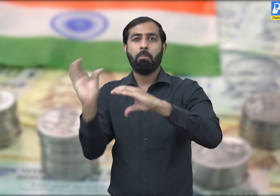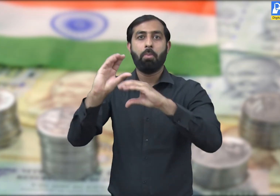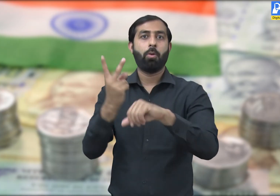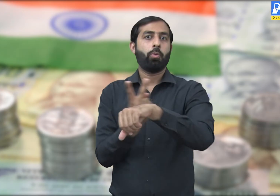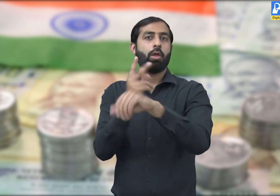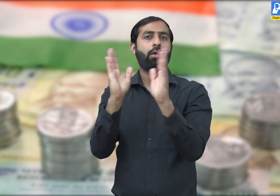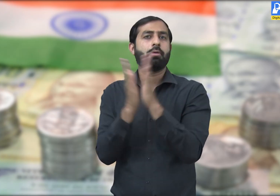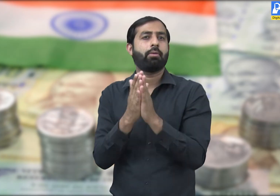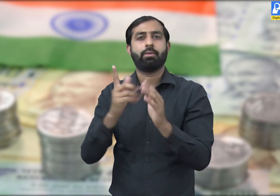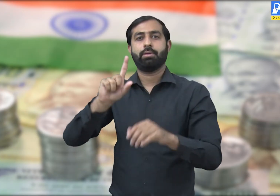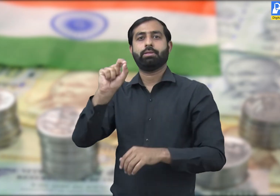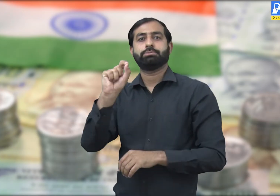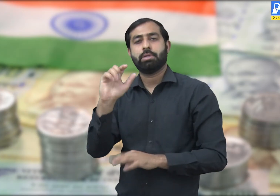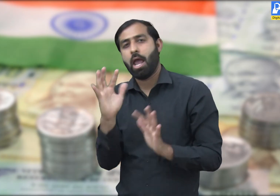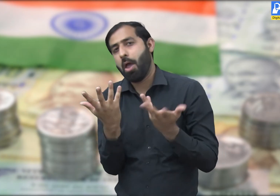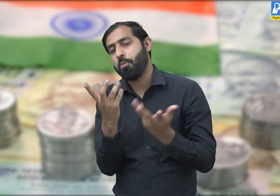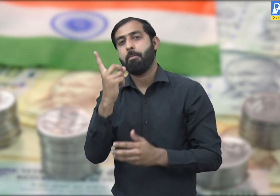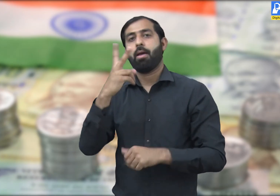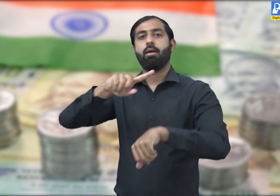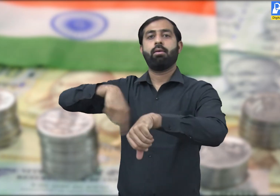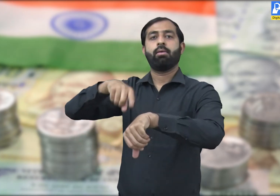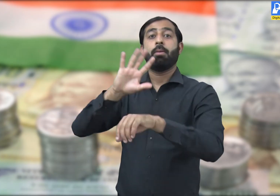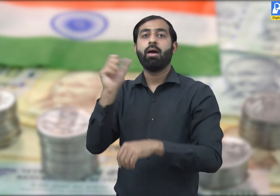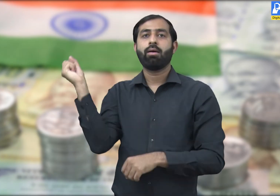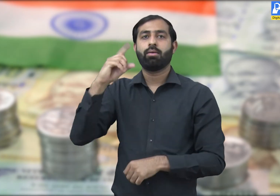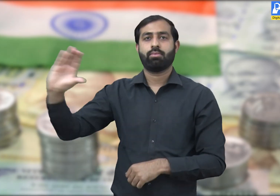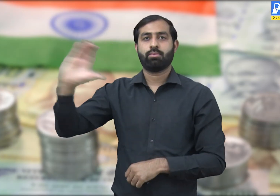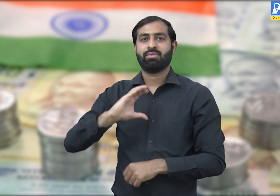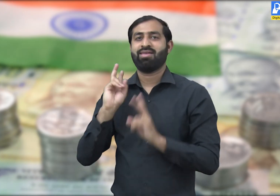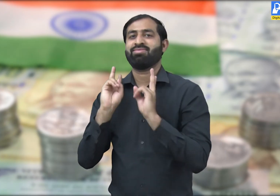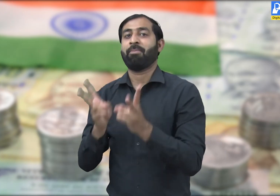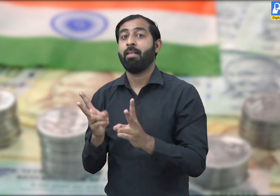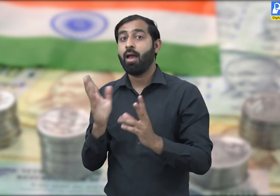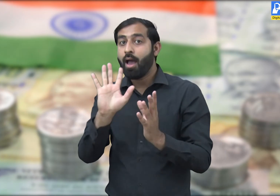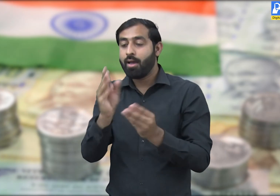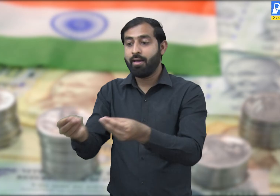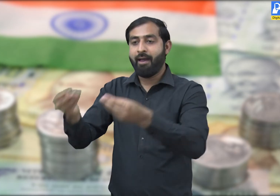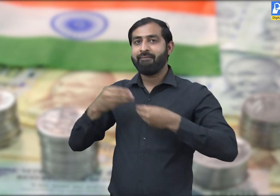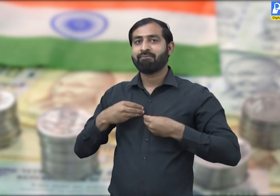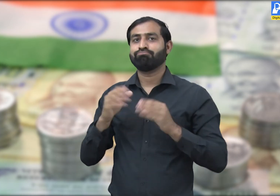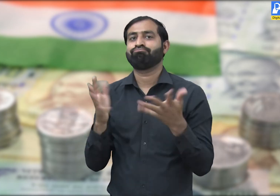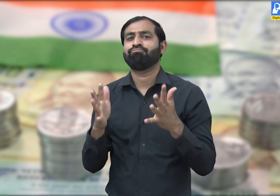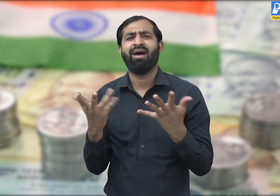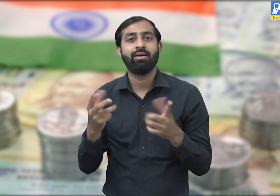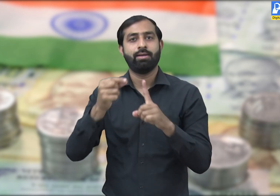They receive no additional benefits besides their salary.